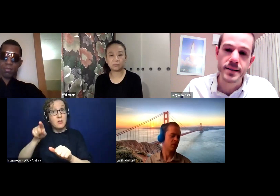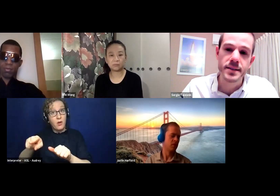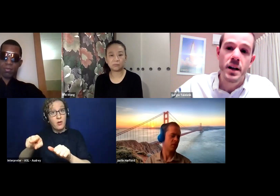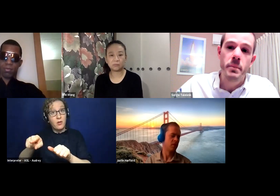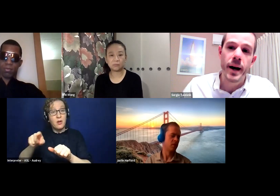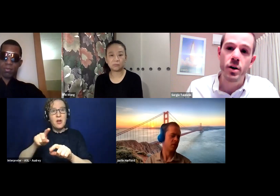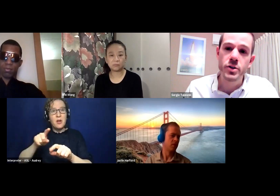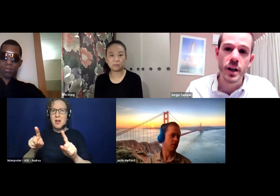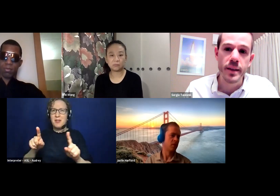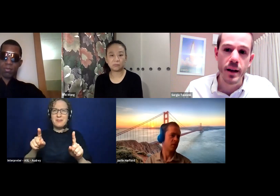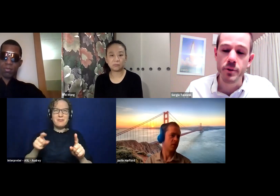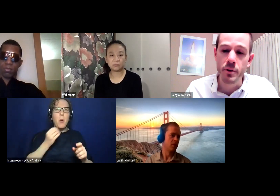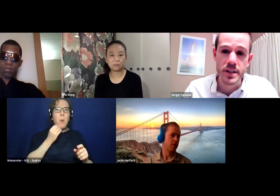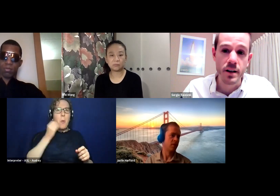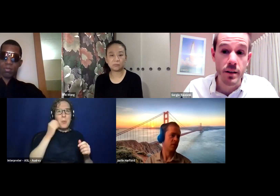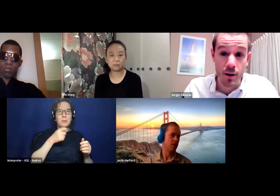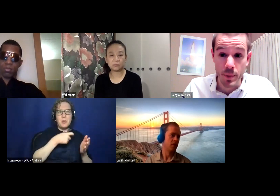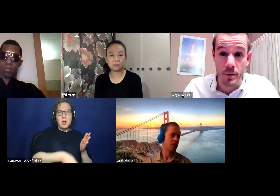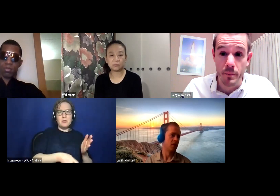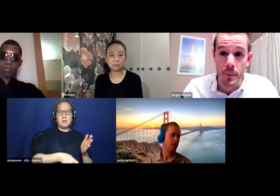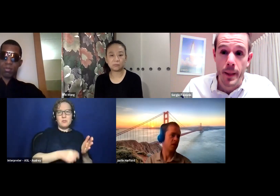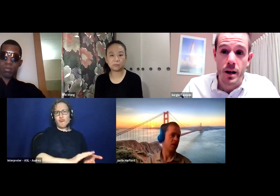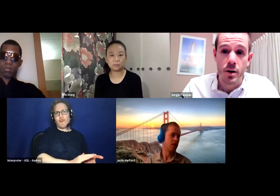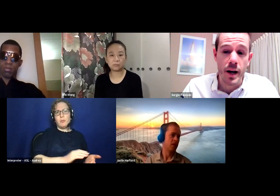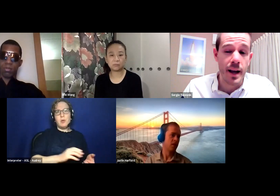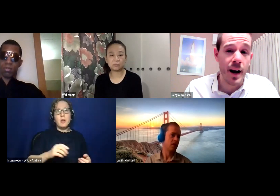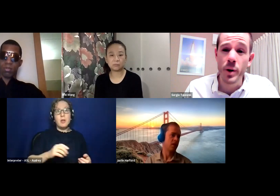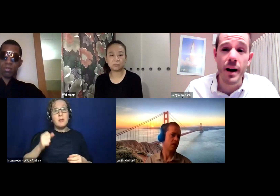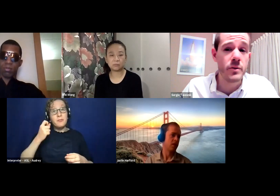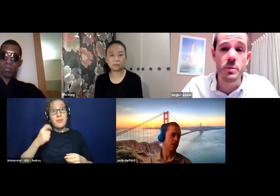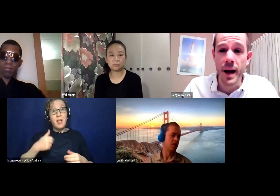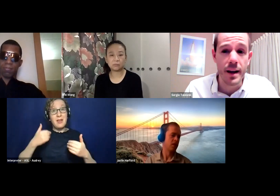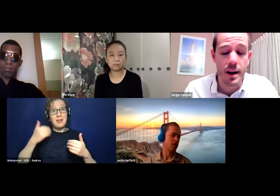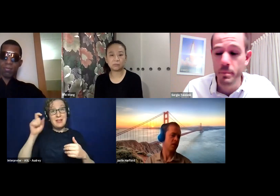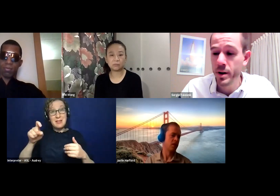tasks but I also needed them for physical therapy, okay and I would have had to paid